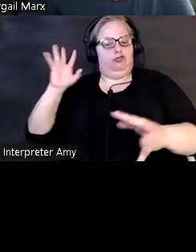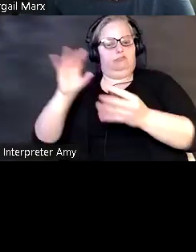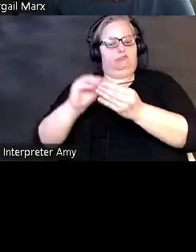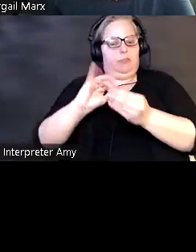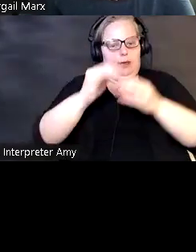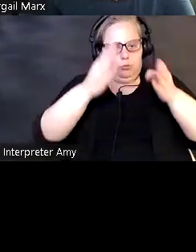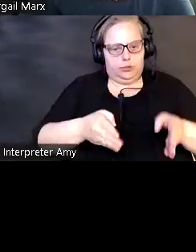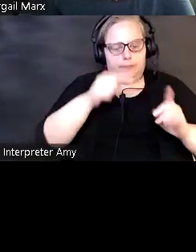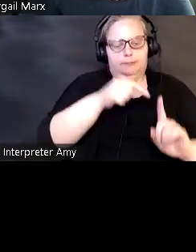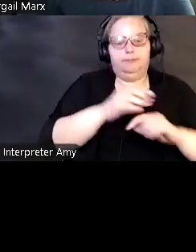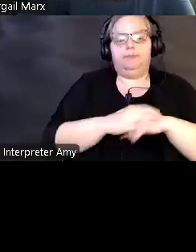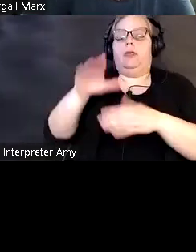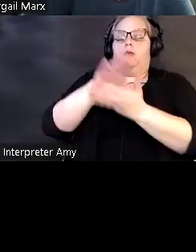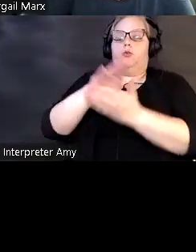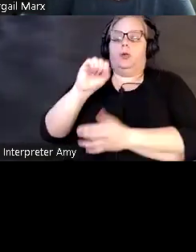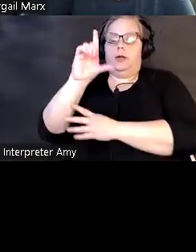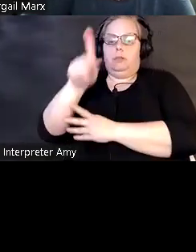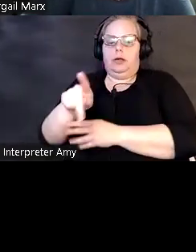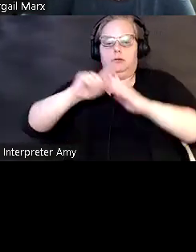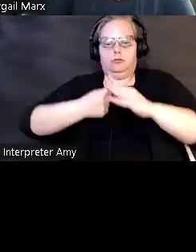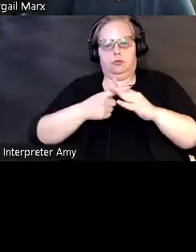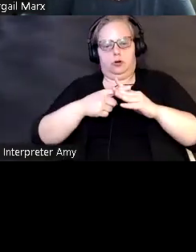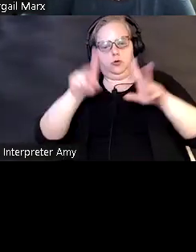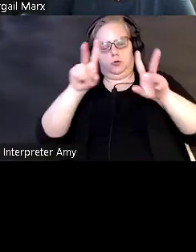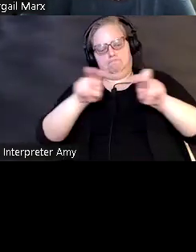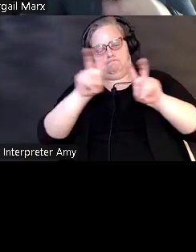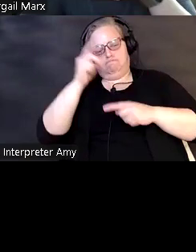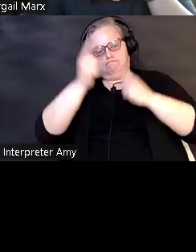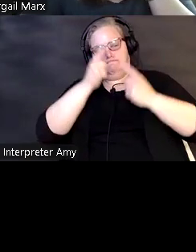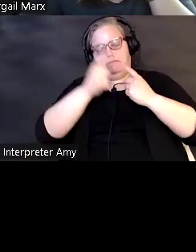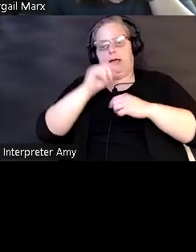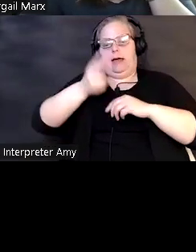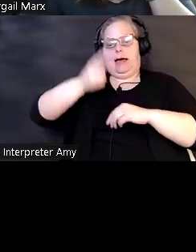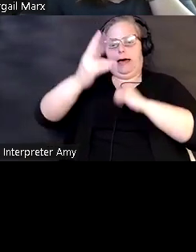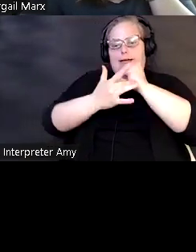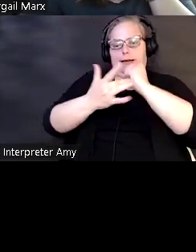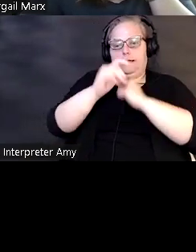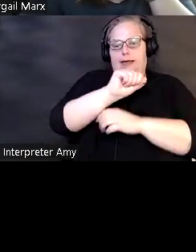The school SLP began exploring high-tech AAC with the student.